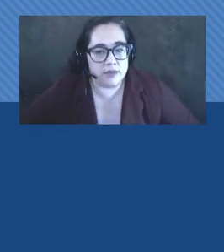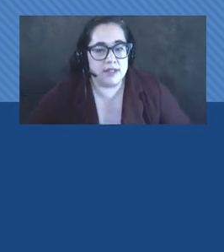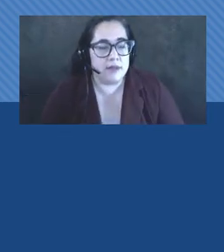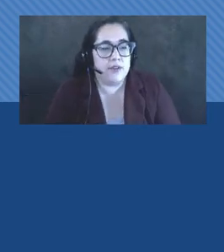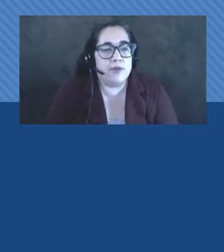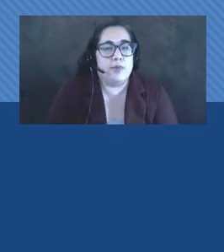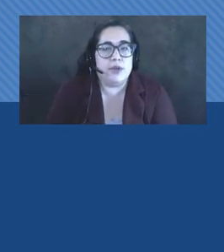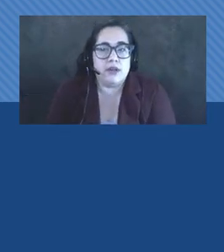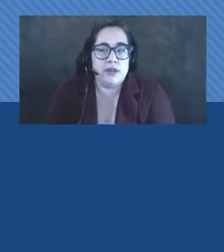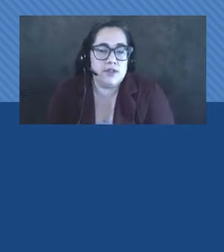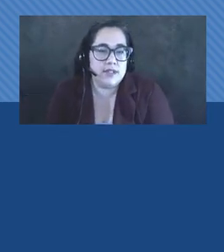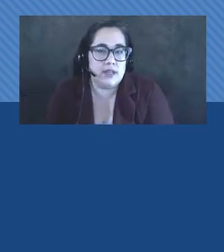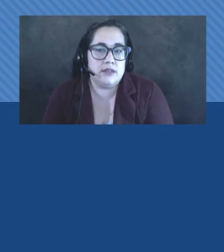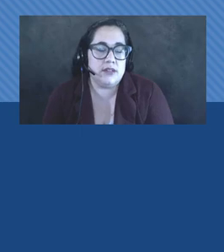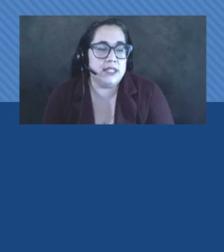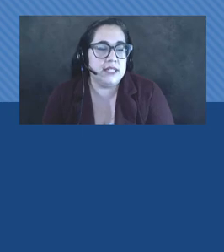So this comes from your book and I'll give you a second to look at it.